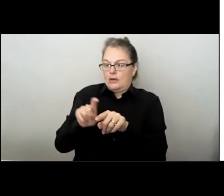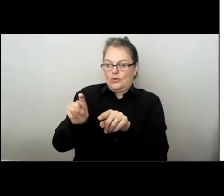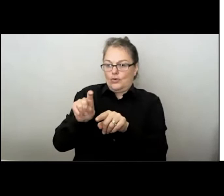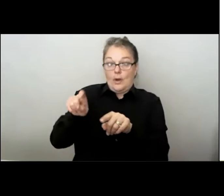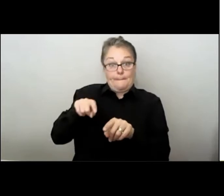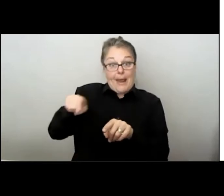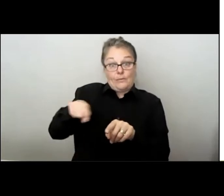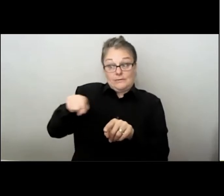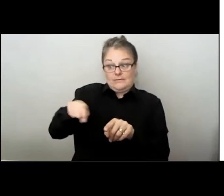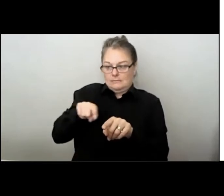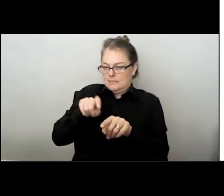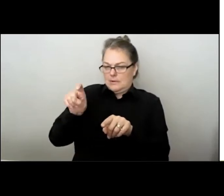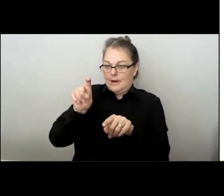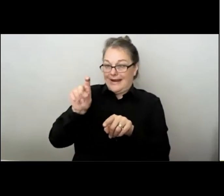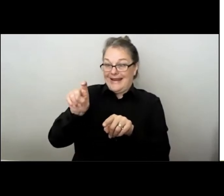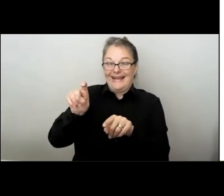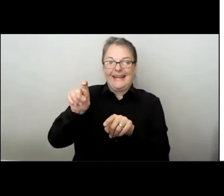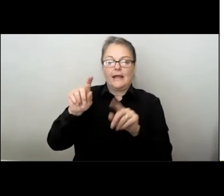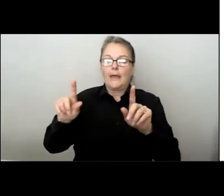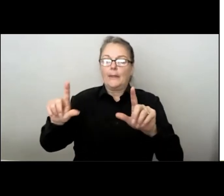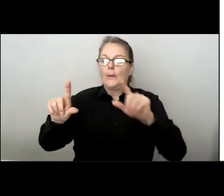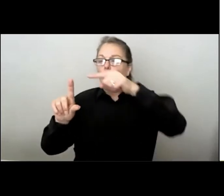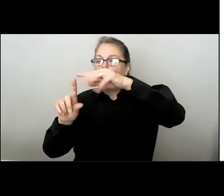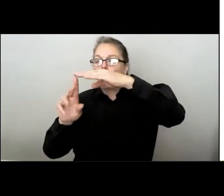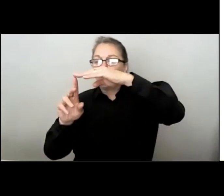YOU WANT TO PIN AND CLICK, “PIN VIDEO”.